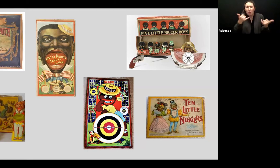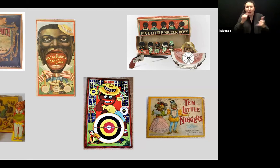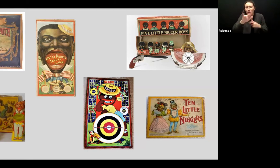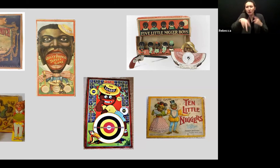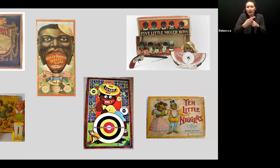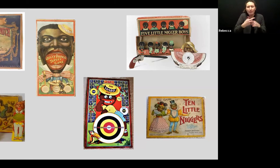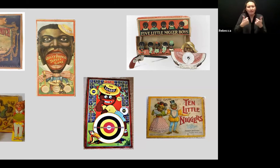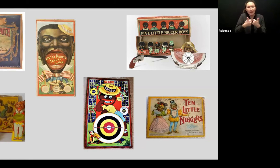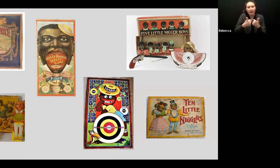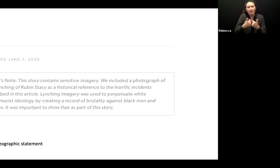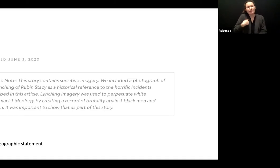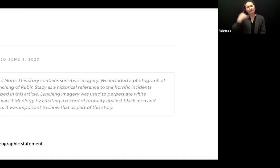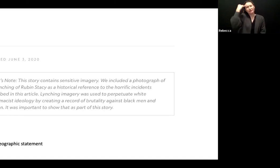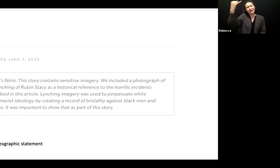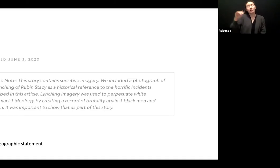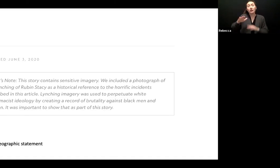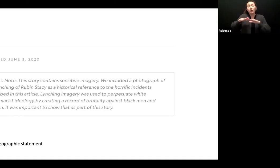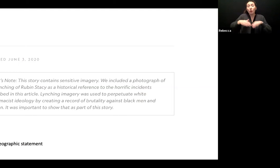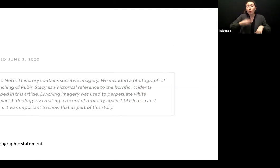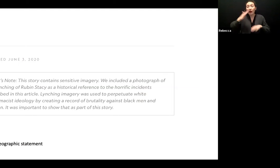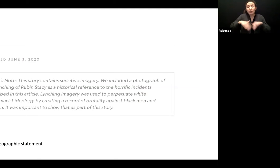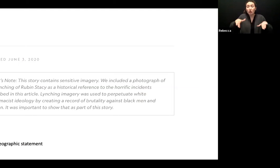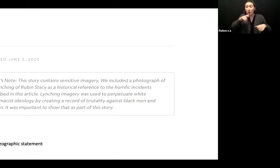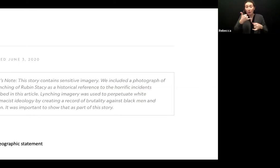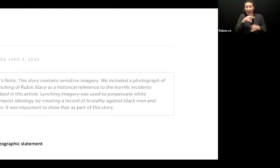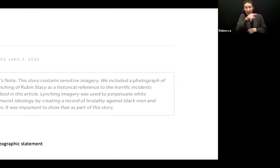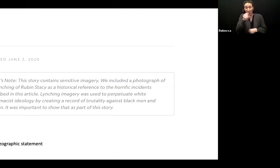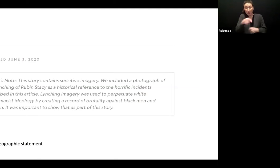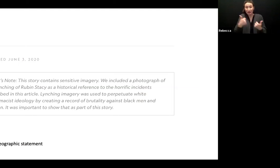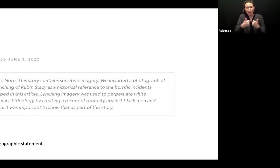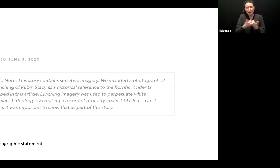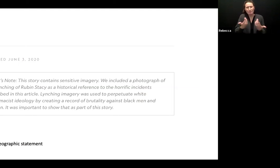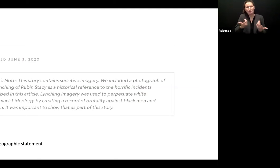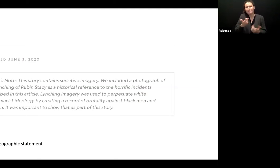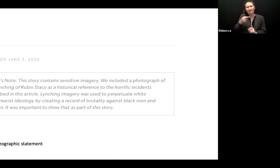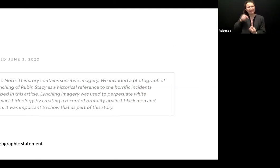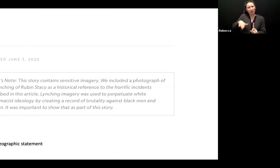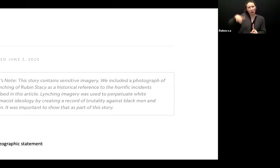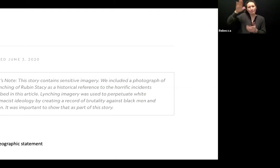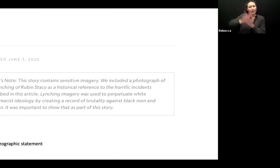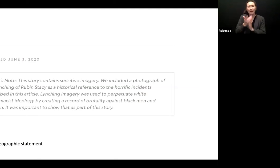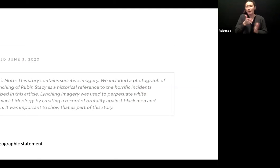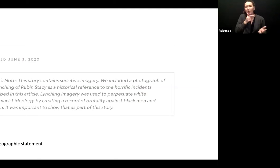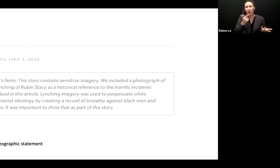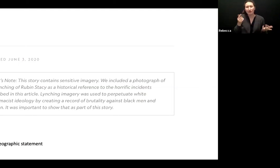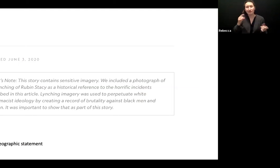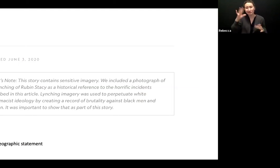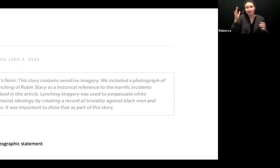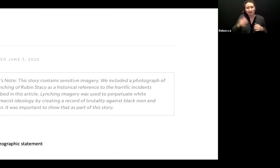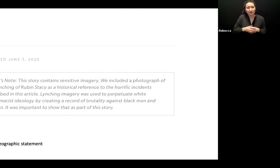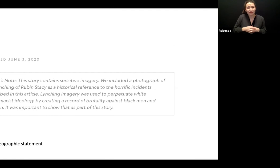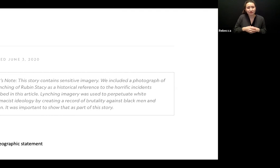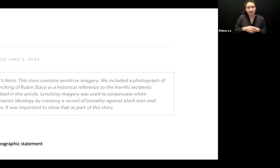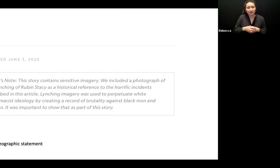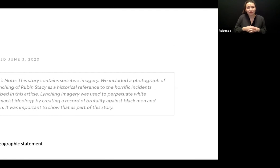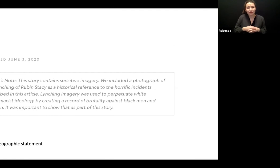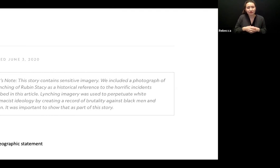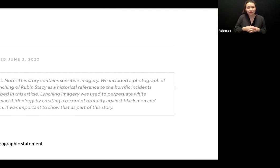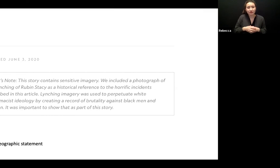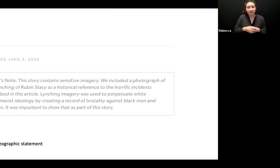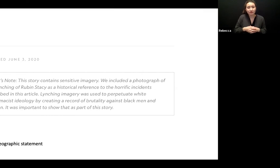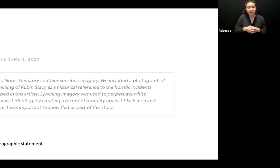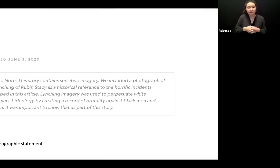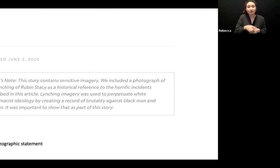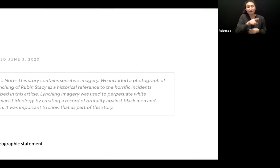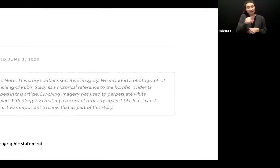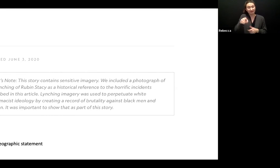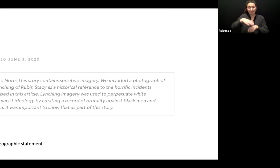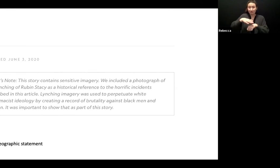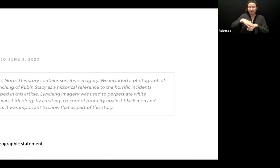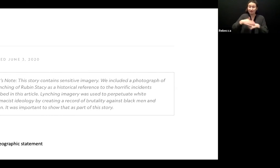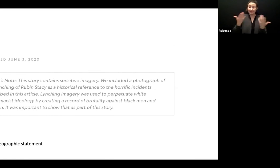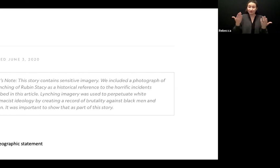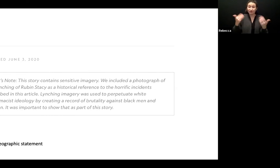Tommy and Abe were hanging with a rope around their neck. And as they were beating me up